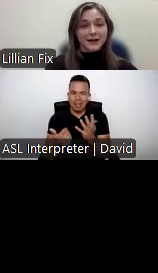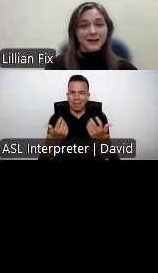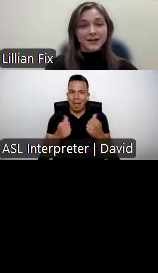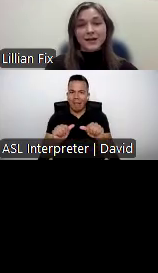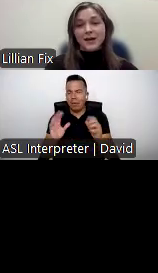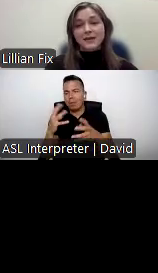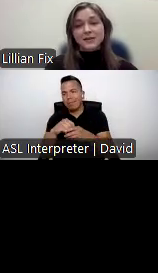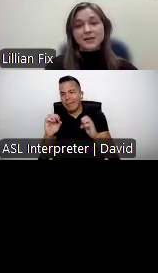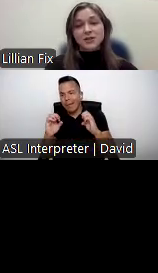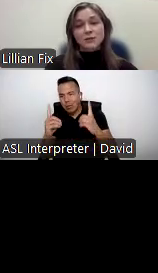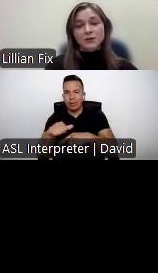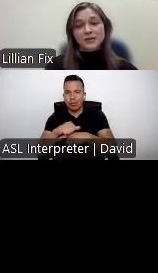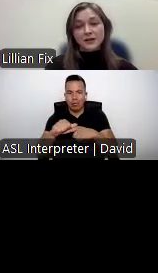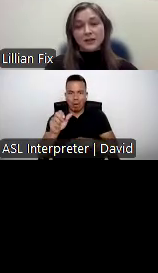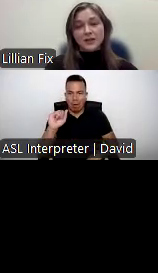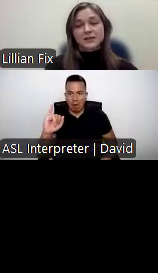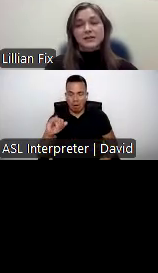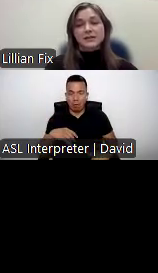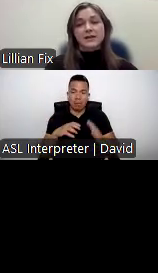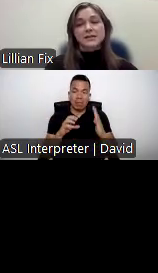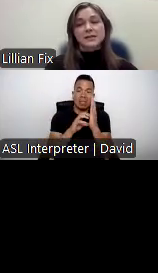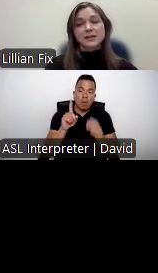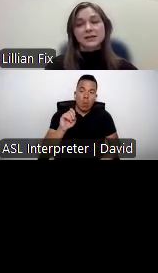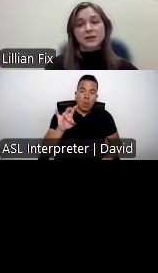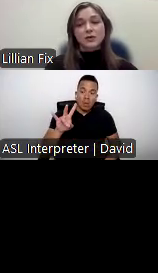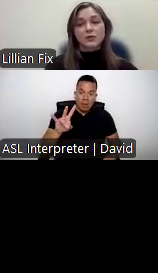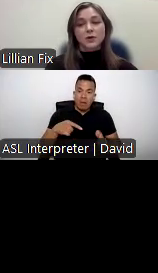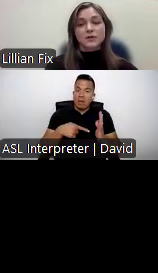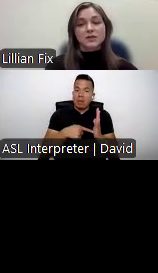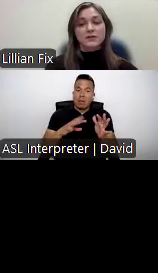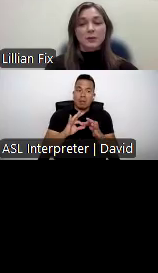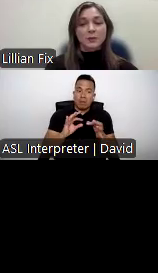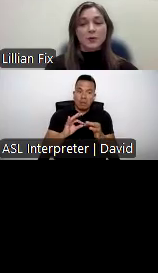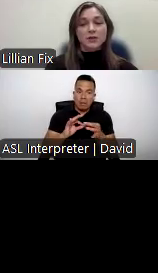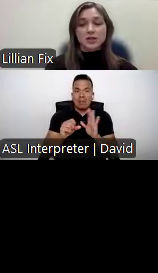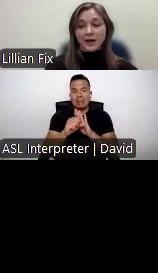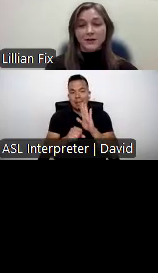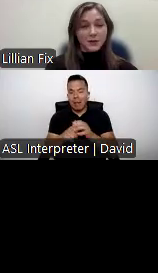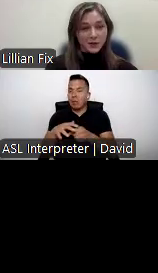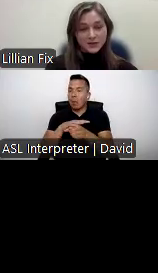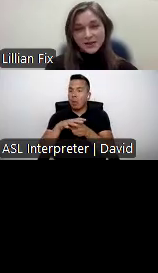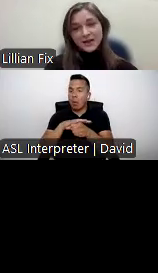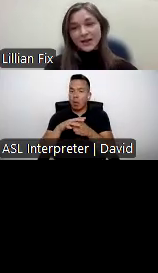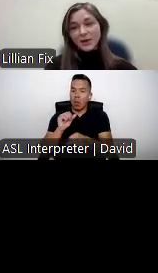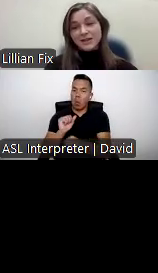on AI. And then Section 107 says that states and local workforce development boards shall, quote,